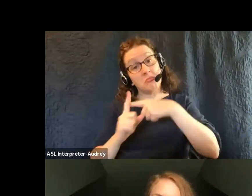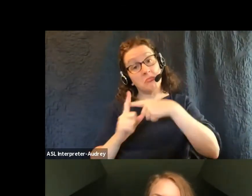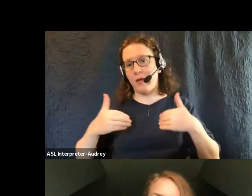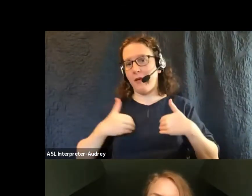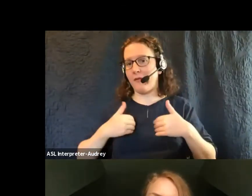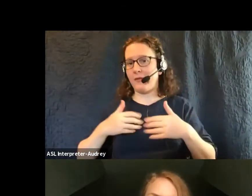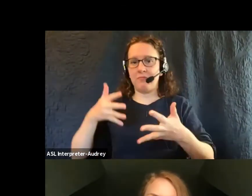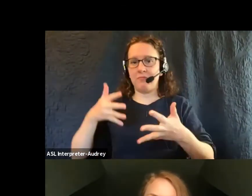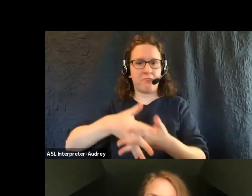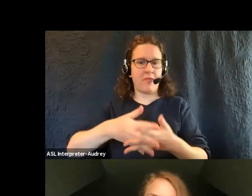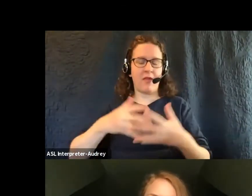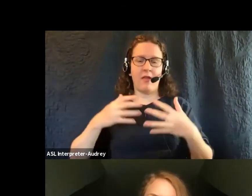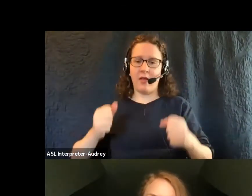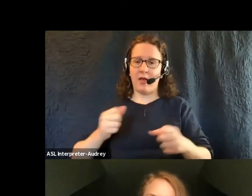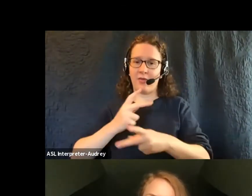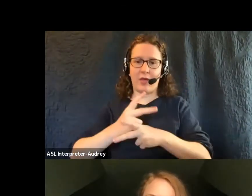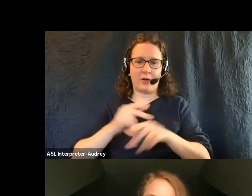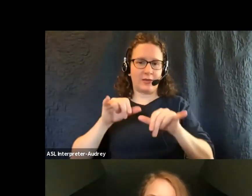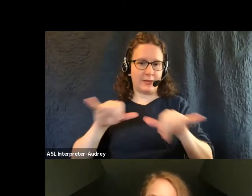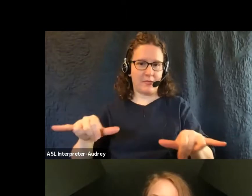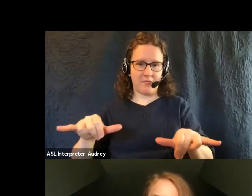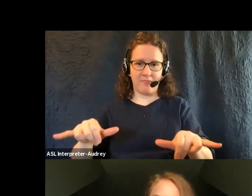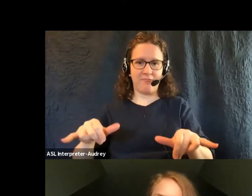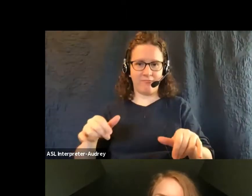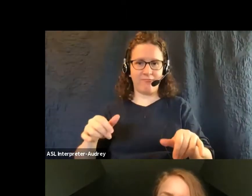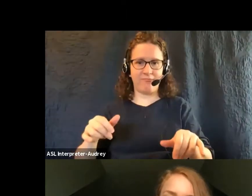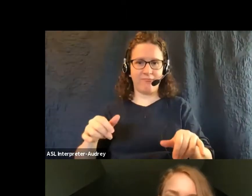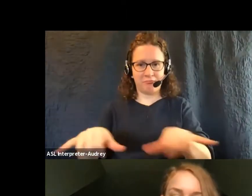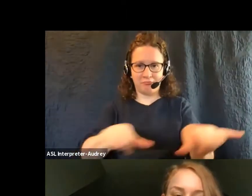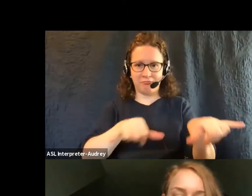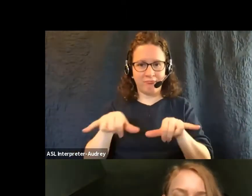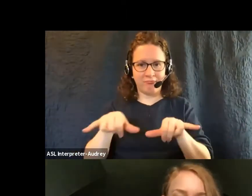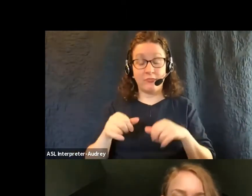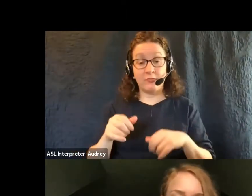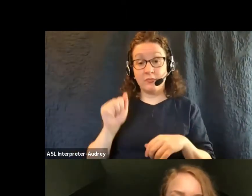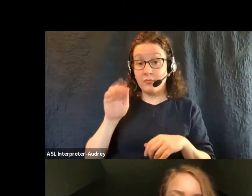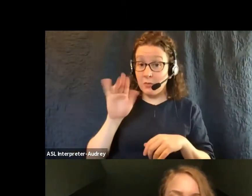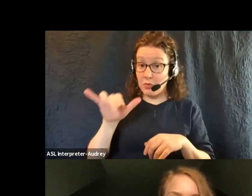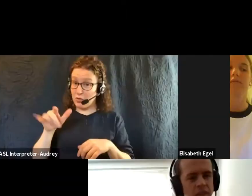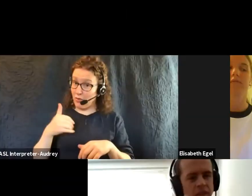Abby, do you have a thought about that from your Germany experience?